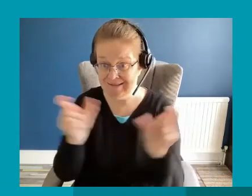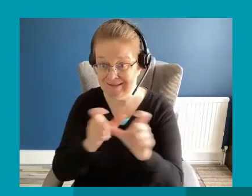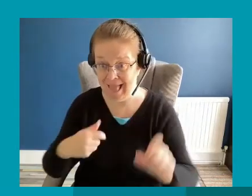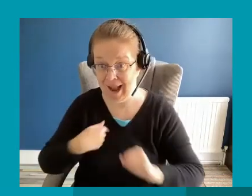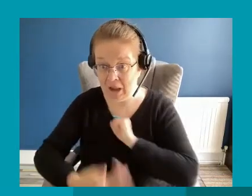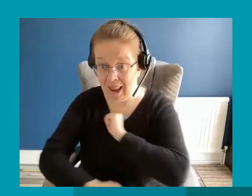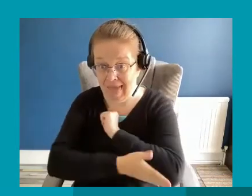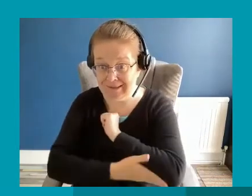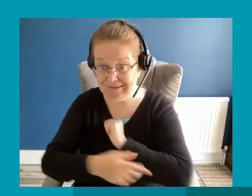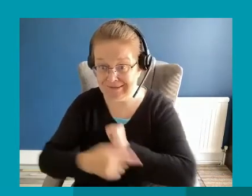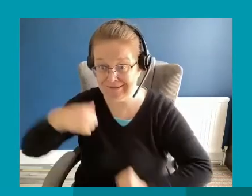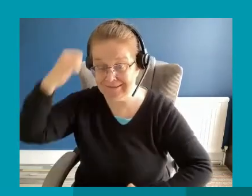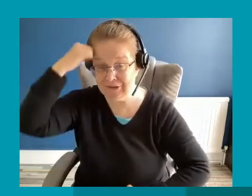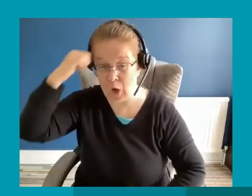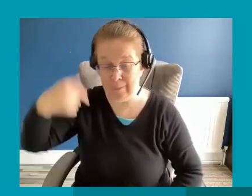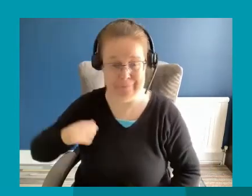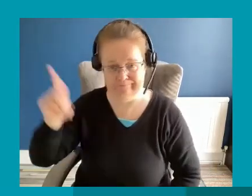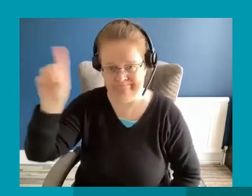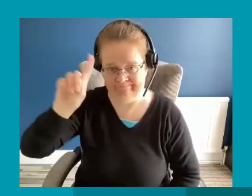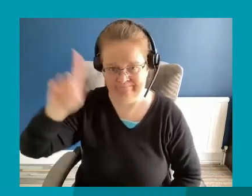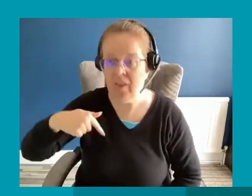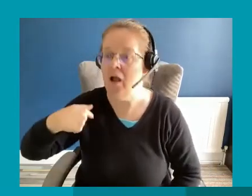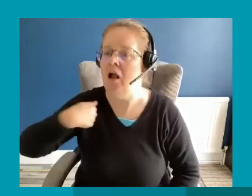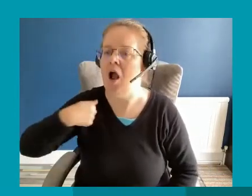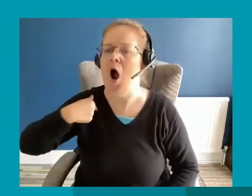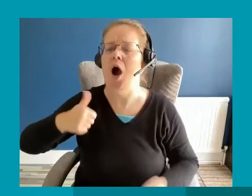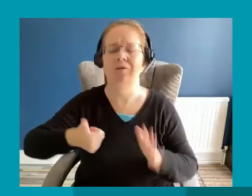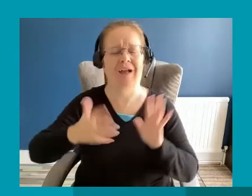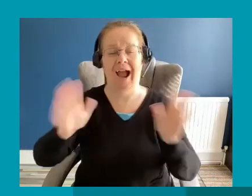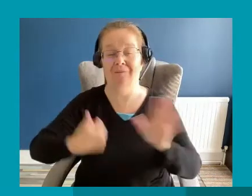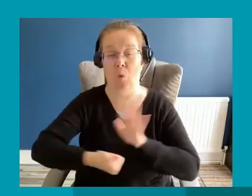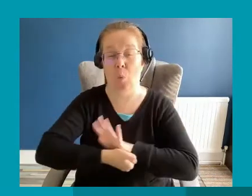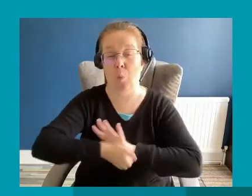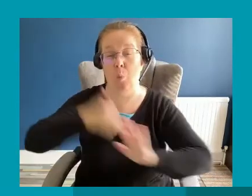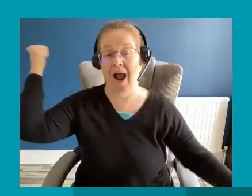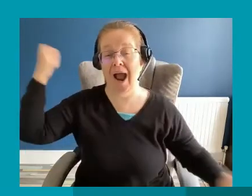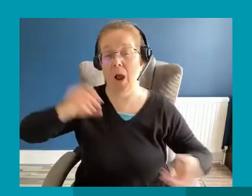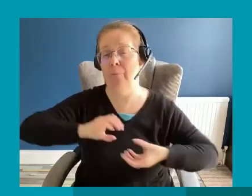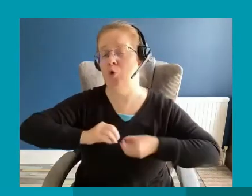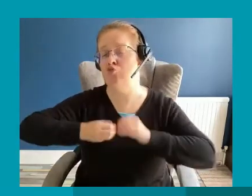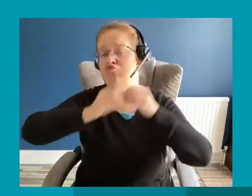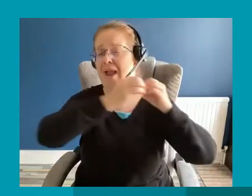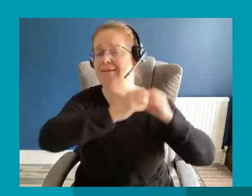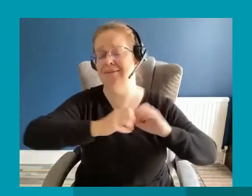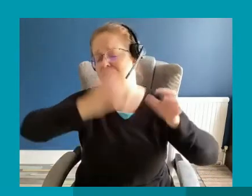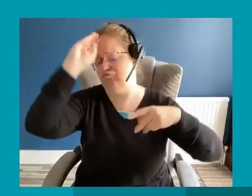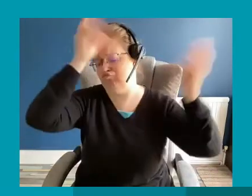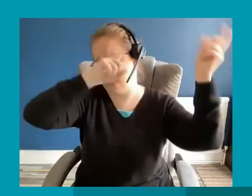I've got these incredible creative skills that helps me deliver results. Come, I really love point 5 'cause it says,